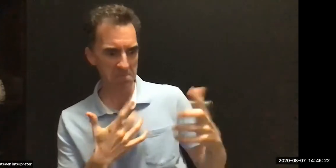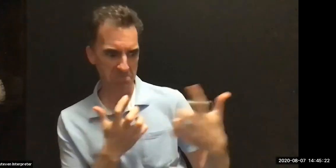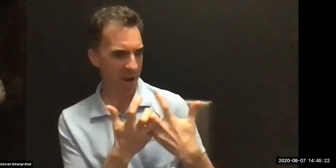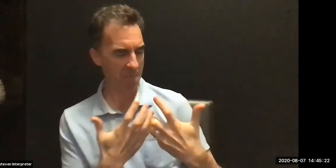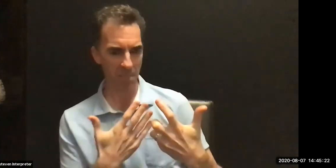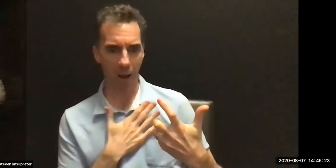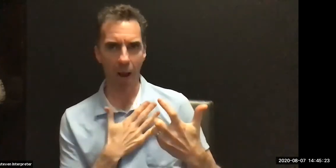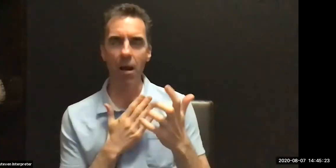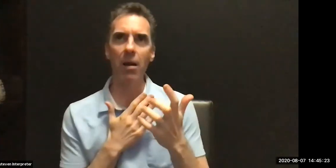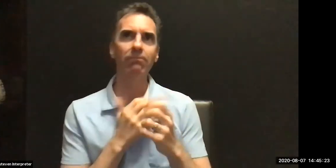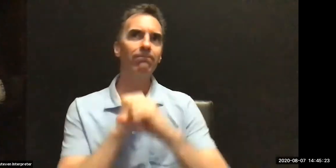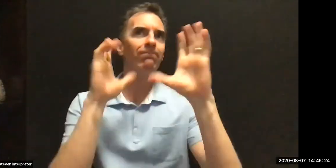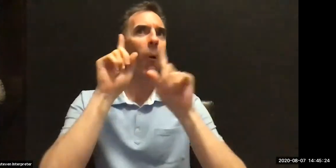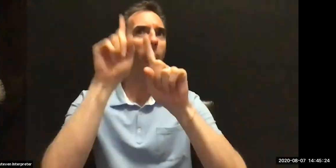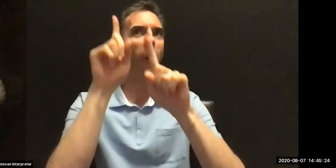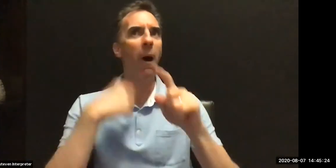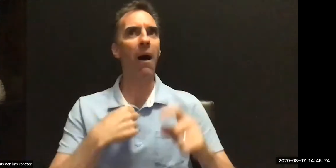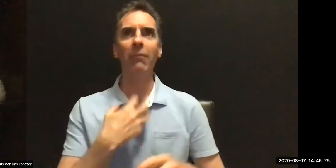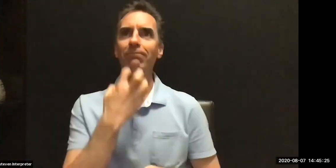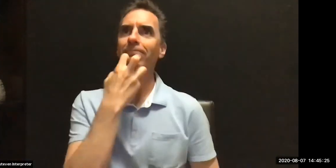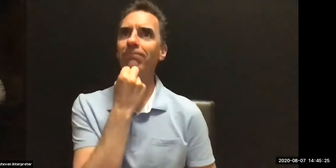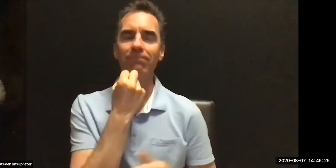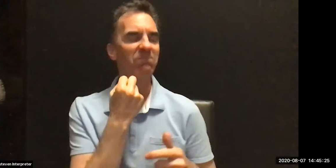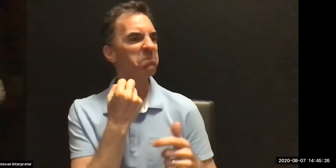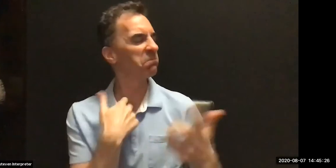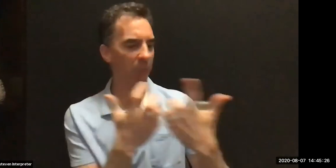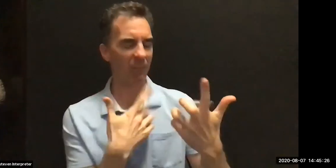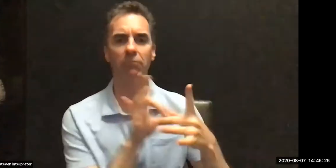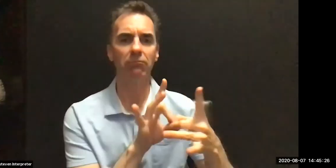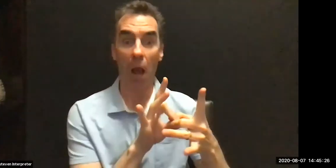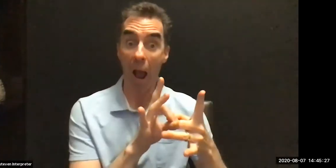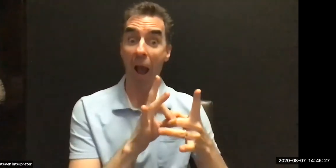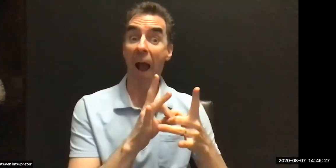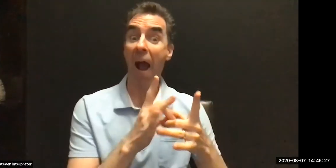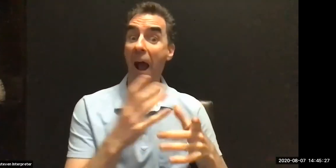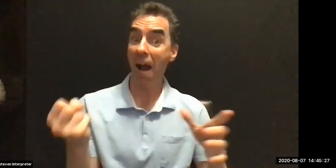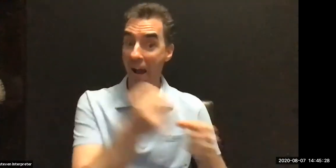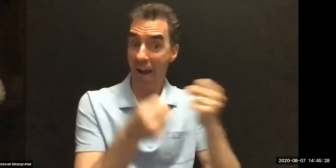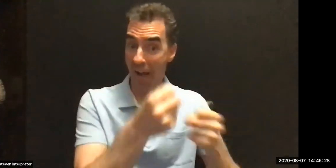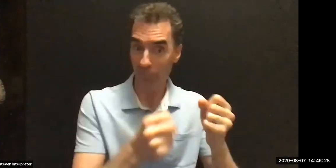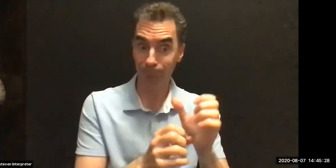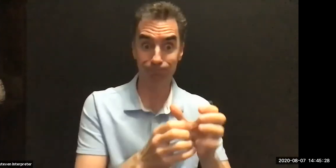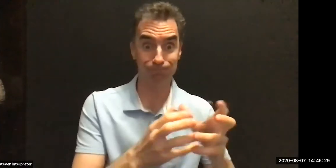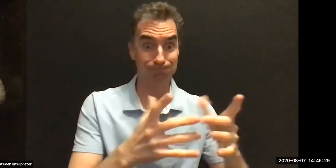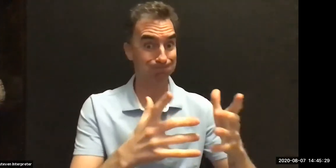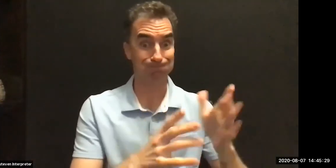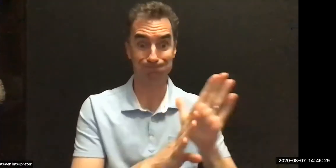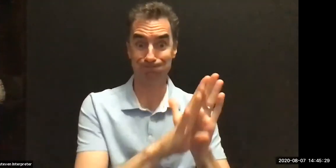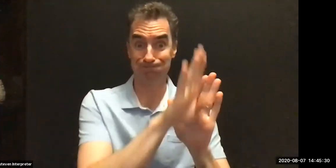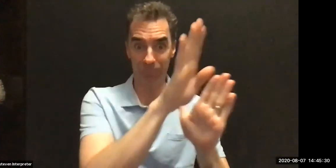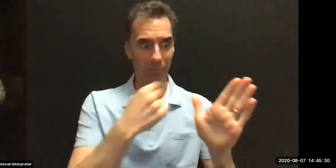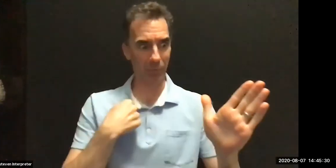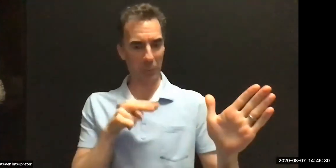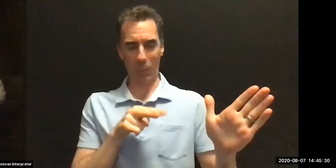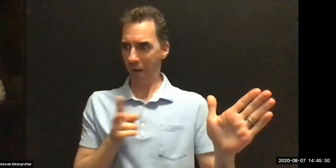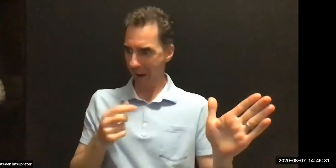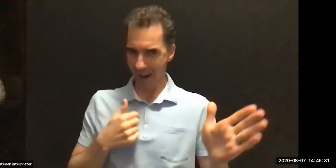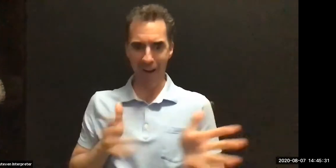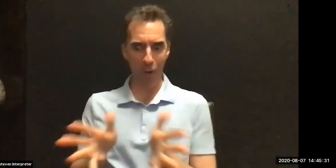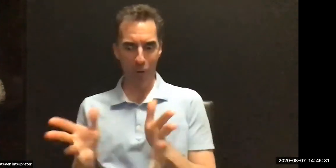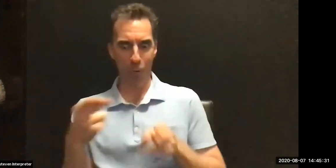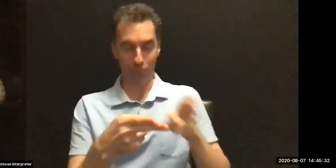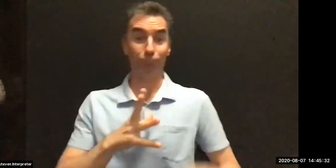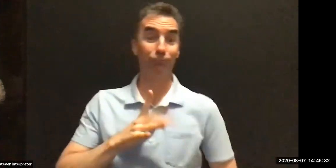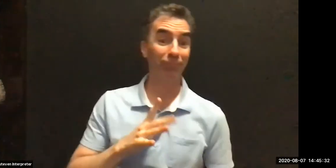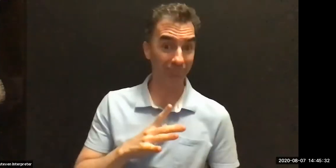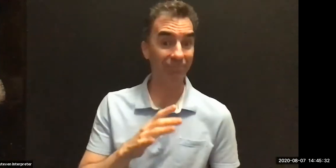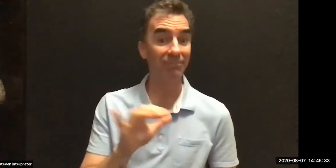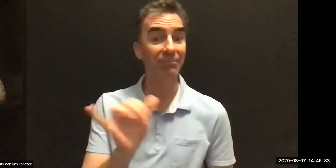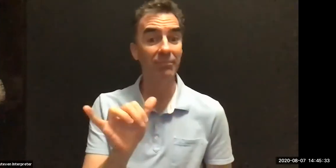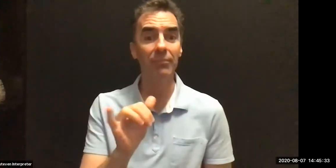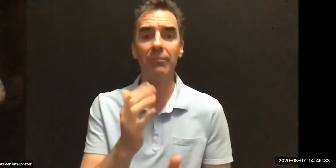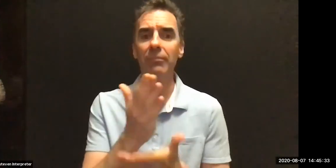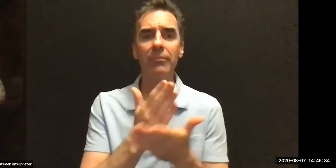Channelle Charest: And so that's been super fun to watch so much growth and we're looking to be inspiring. I think having the opportunity for people to work on projects that make them feel excited